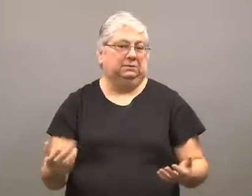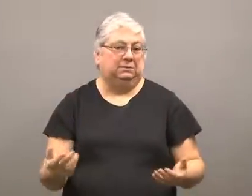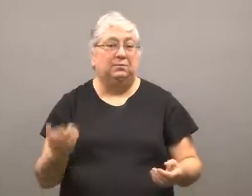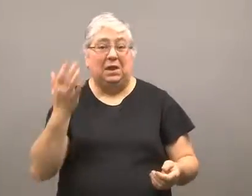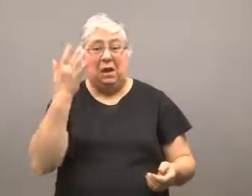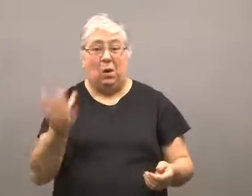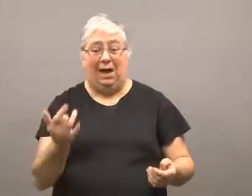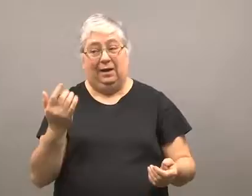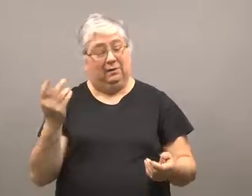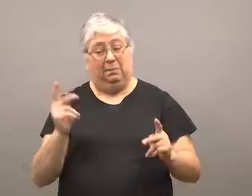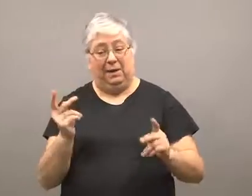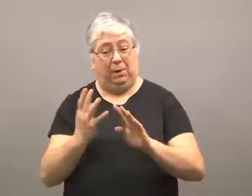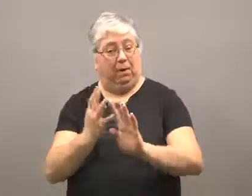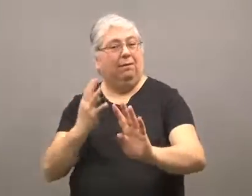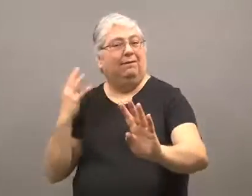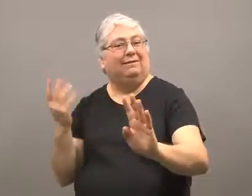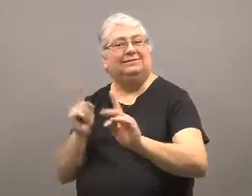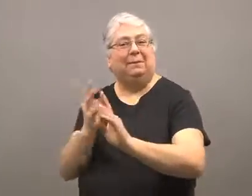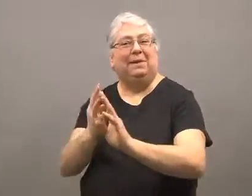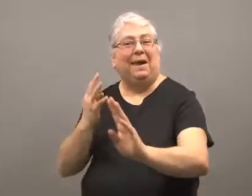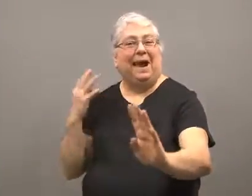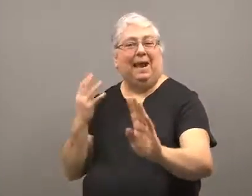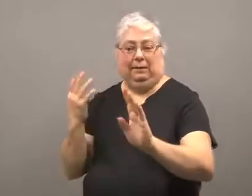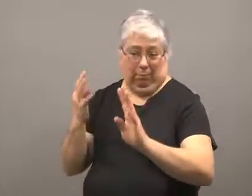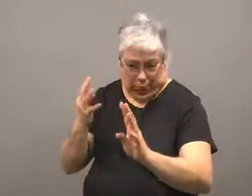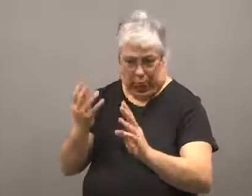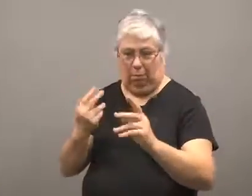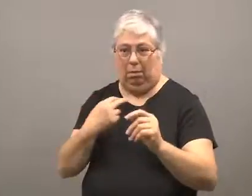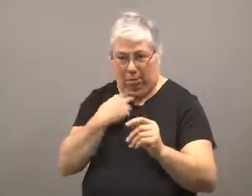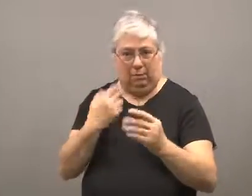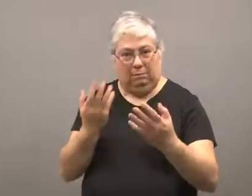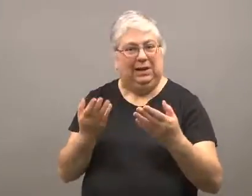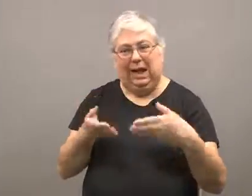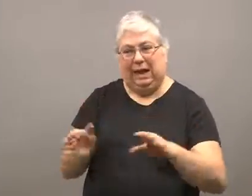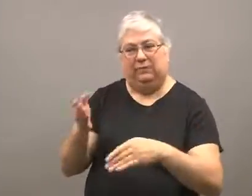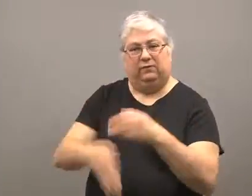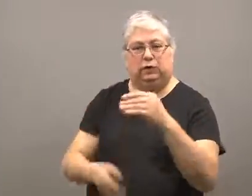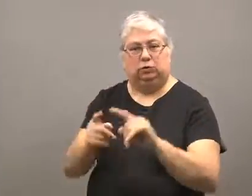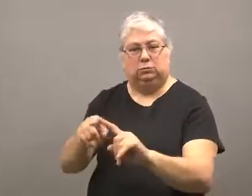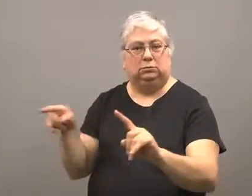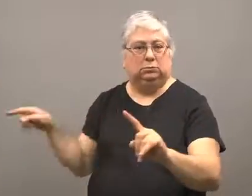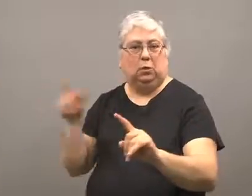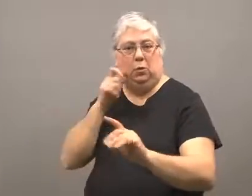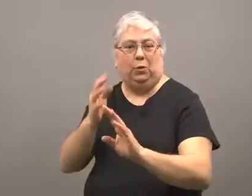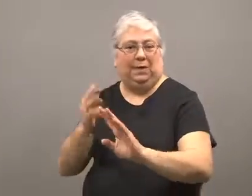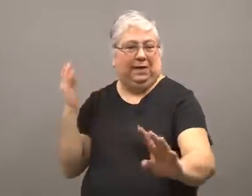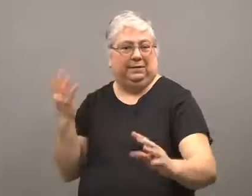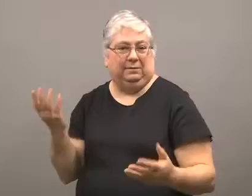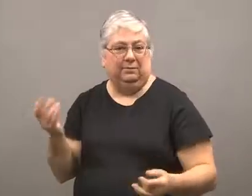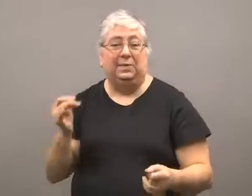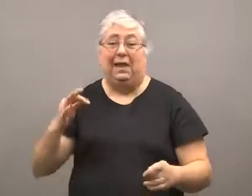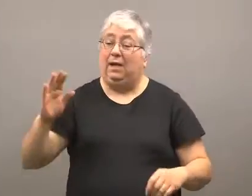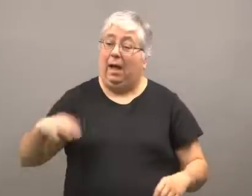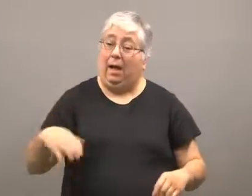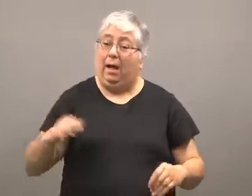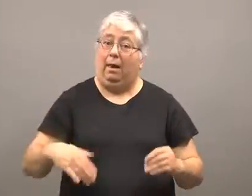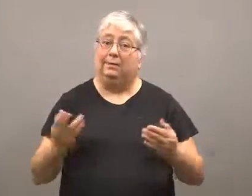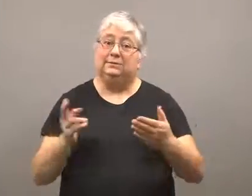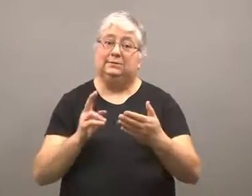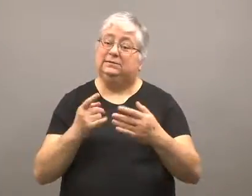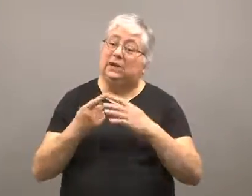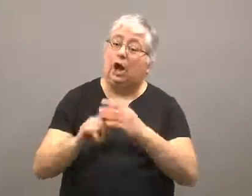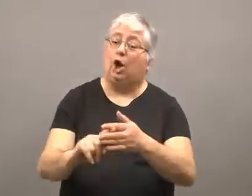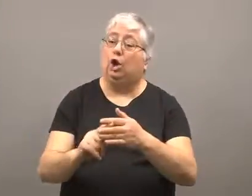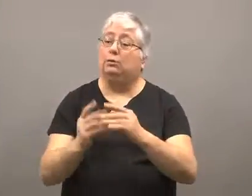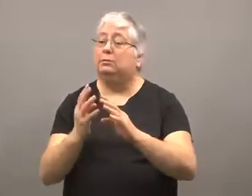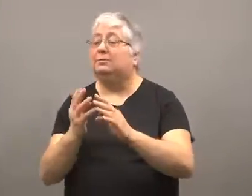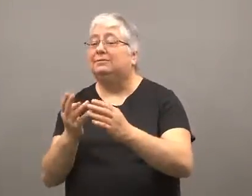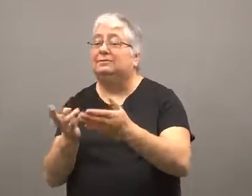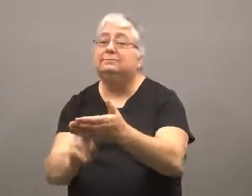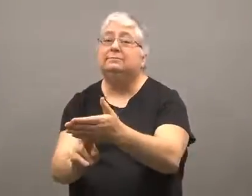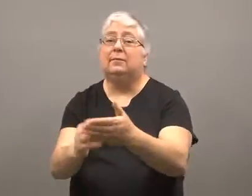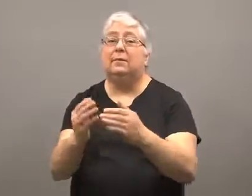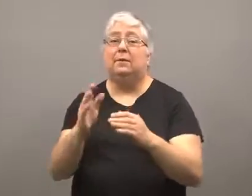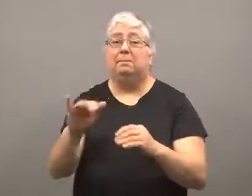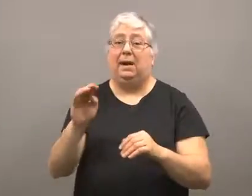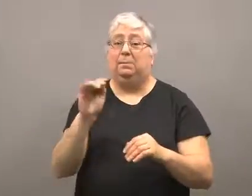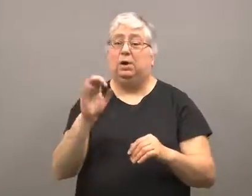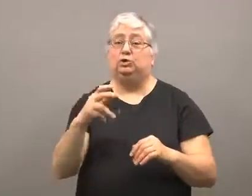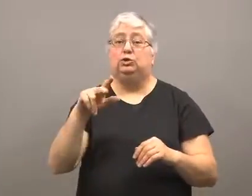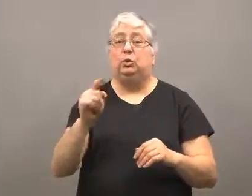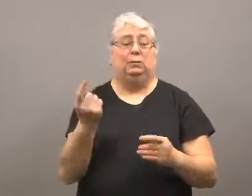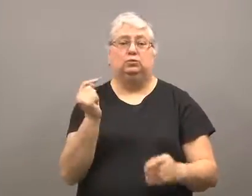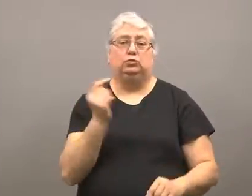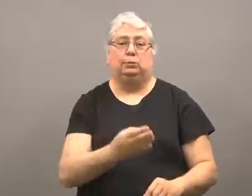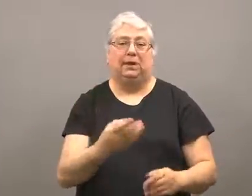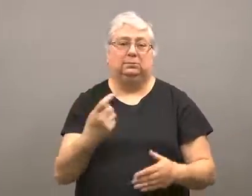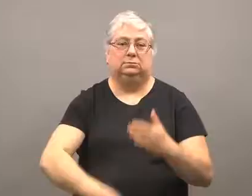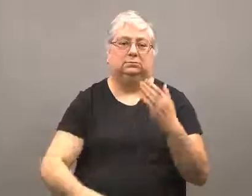It's as if these people were in line, and they are allowed to finish what they started.